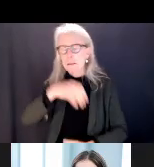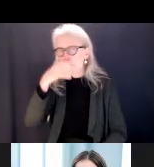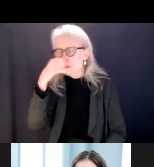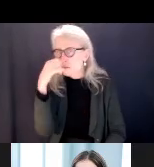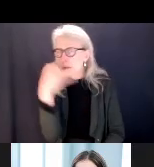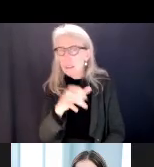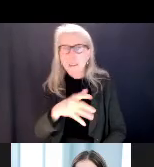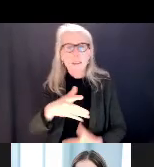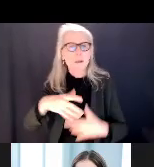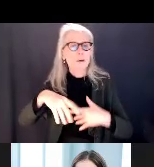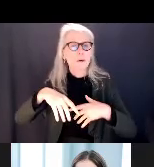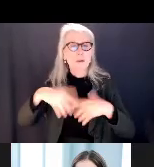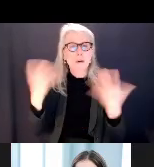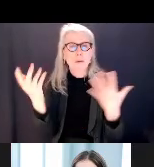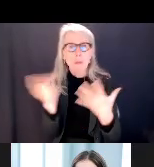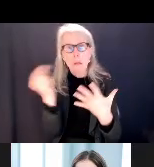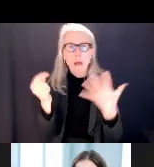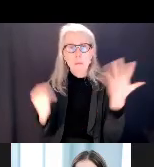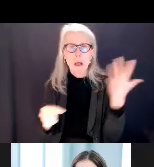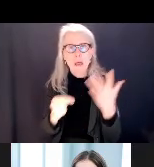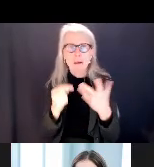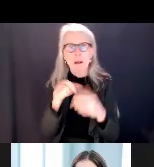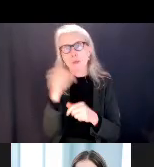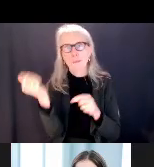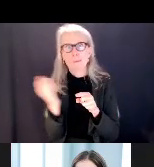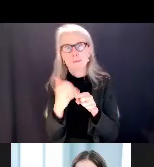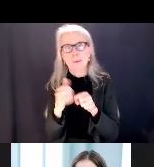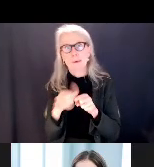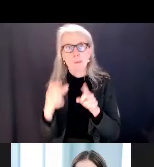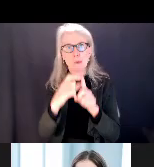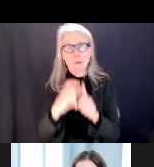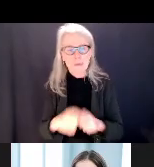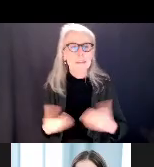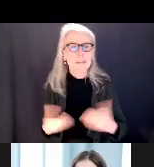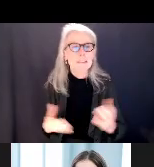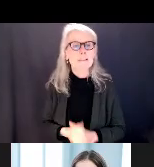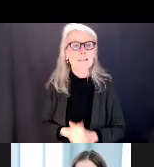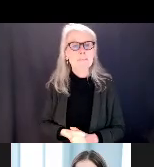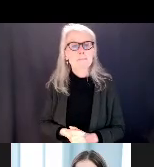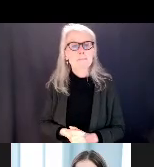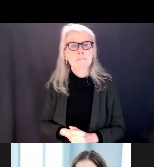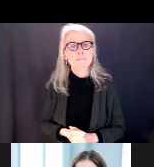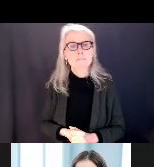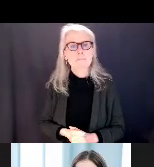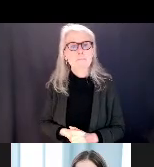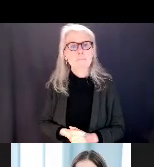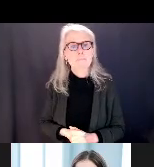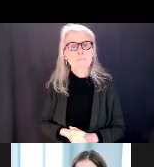other expletives that would go along with this. Um, and other people report the wait list itself